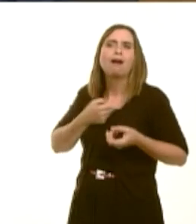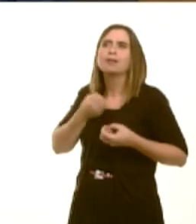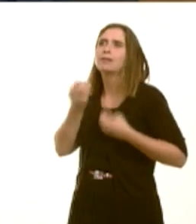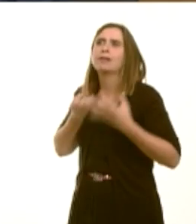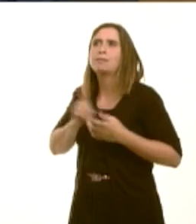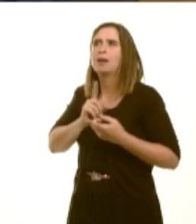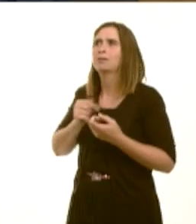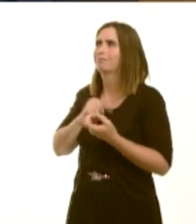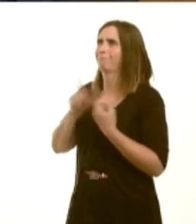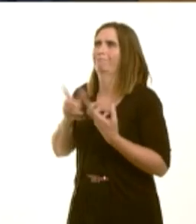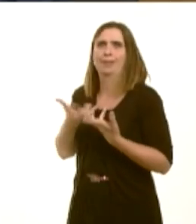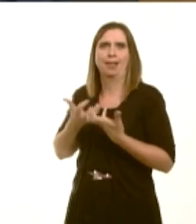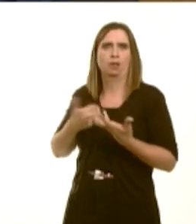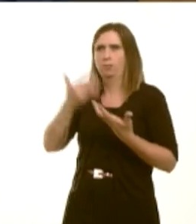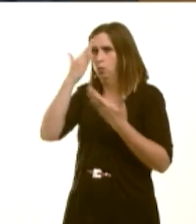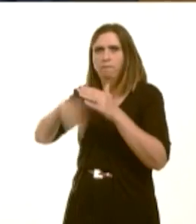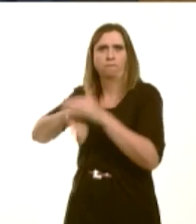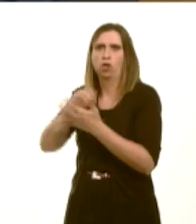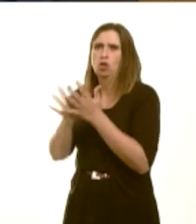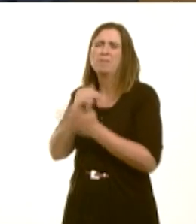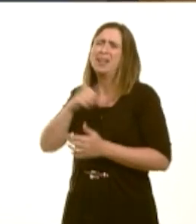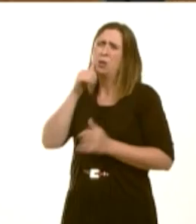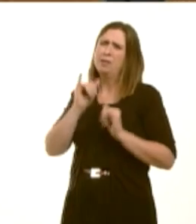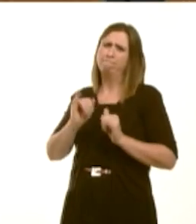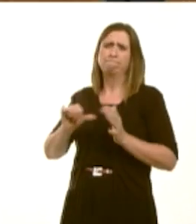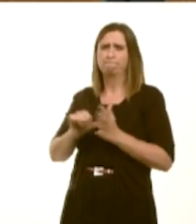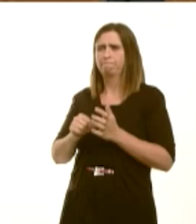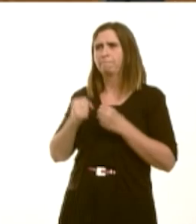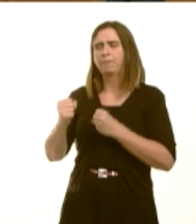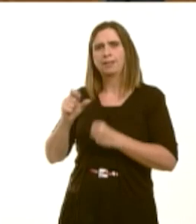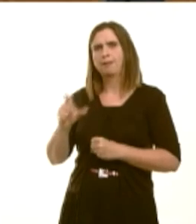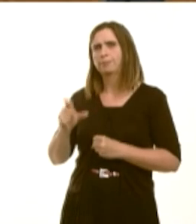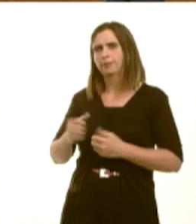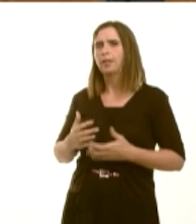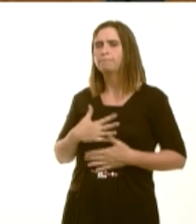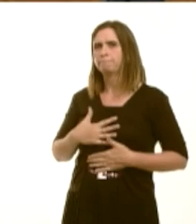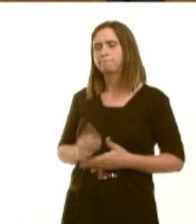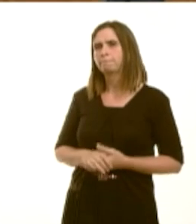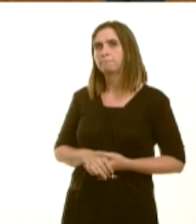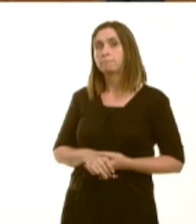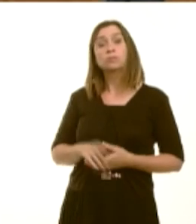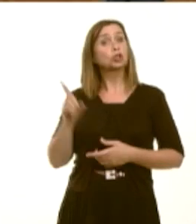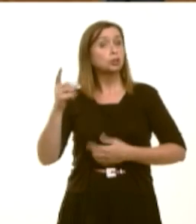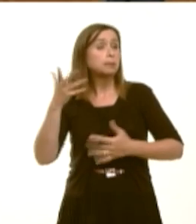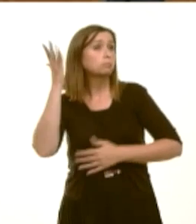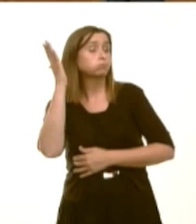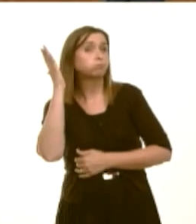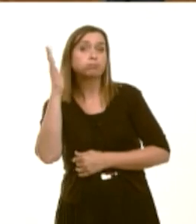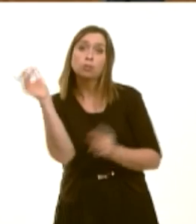a difficult situation, as it is for anybody whoís fighting cancer. Andrew R.T. Davies: Her comments allude to the fact that her own consultant said that